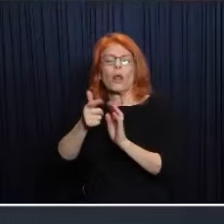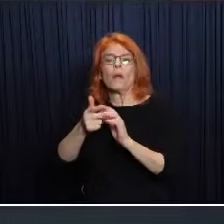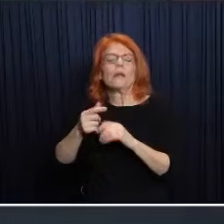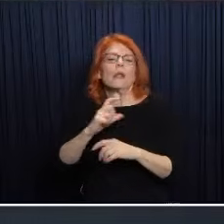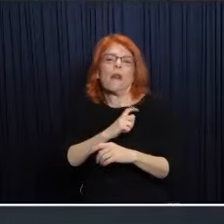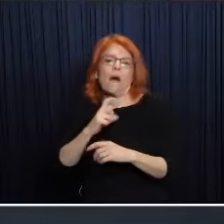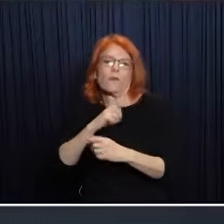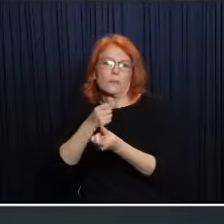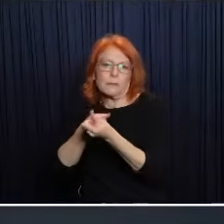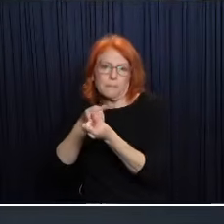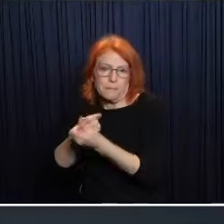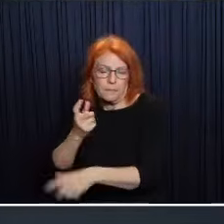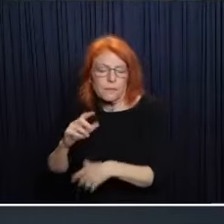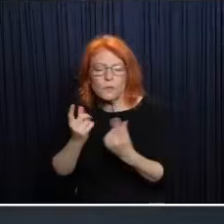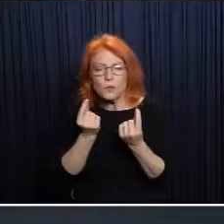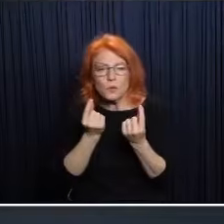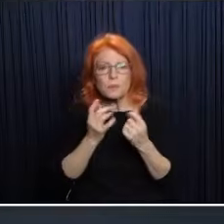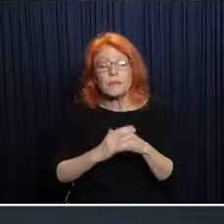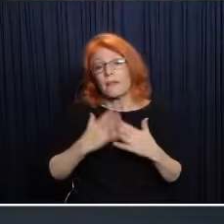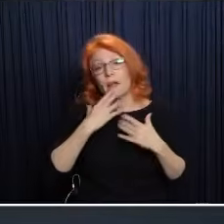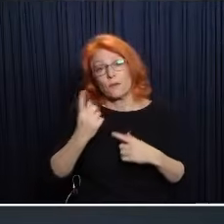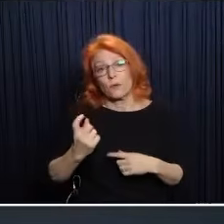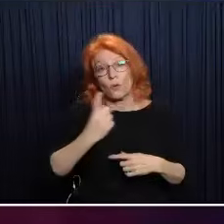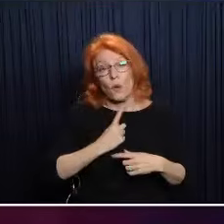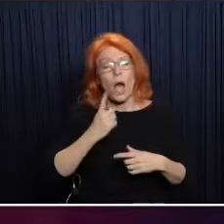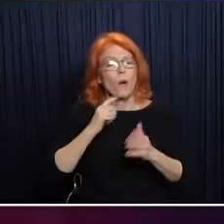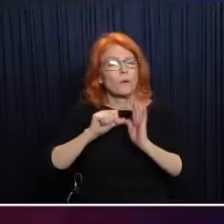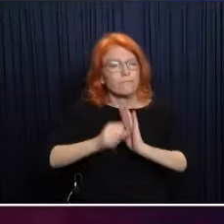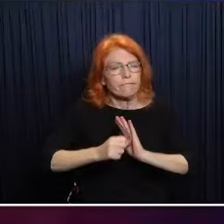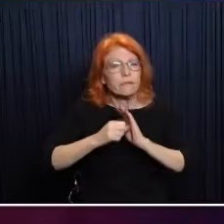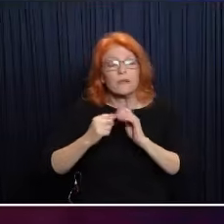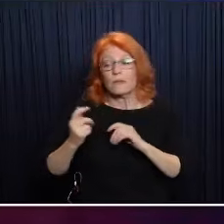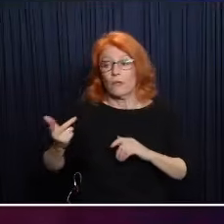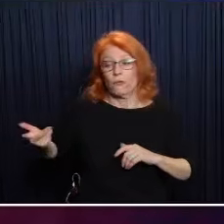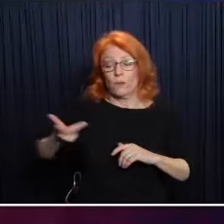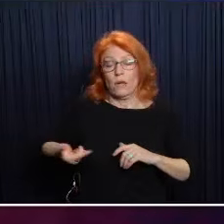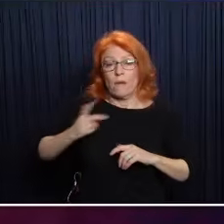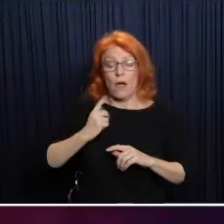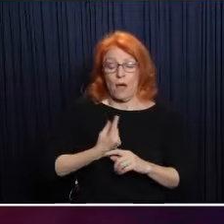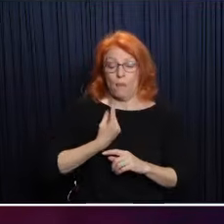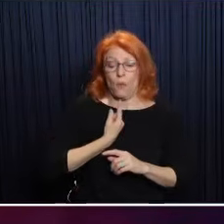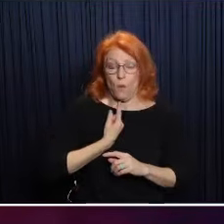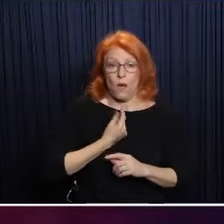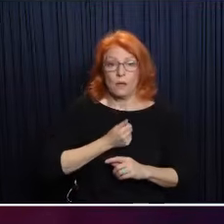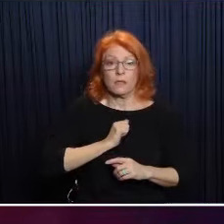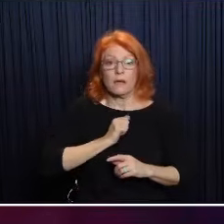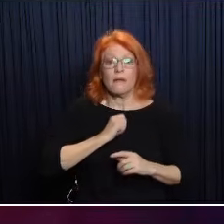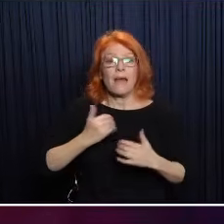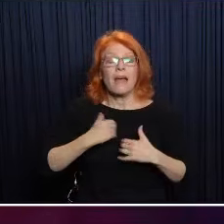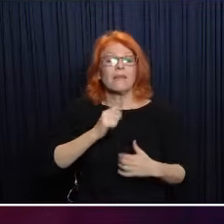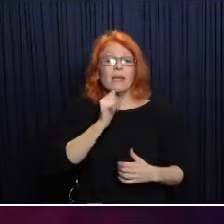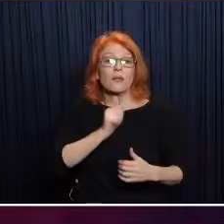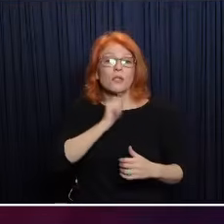LEGAL IMMIGRATION PLAY ALONGSIDE BORDER ENFORCEMENT? FIRST OFF, THANK YOU FOR THE